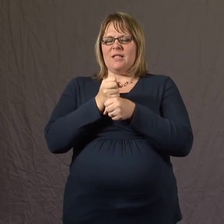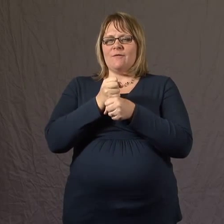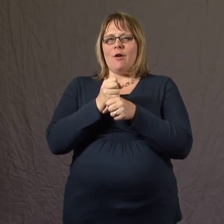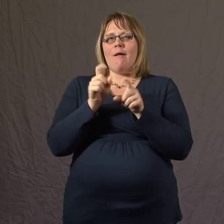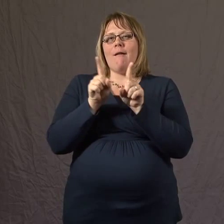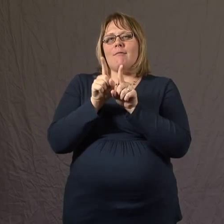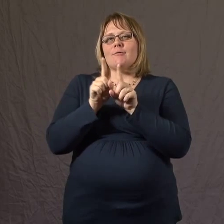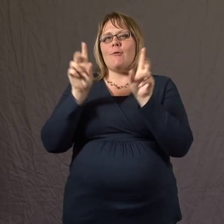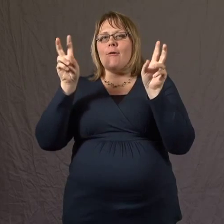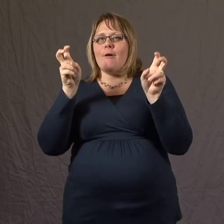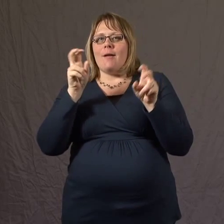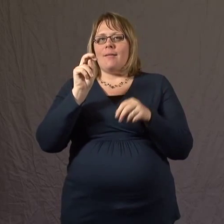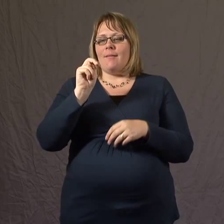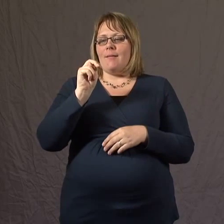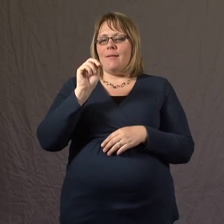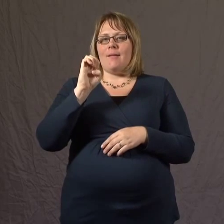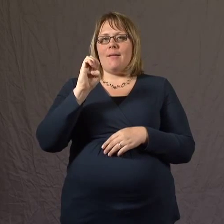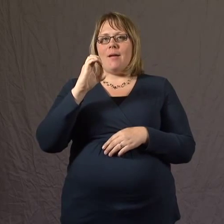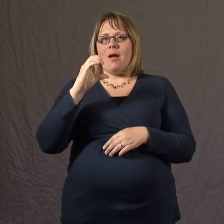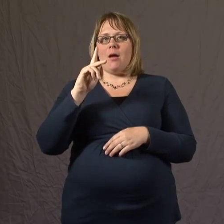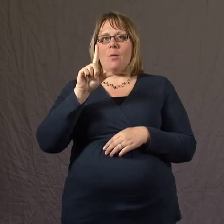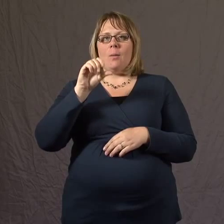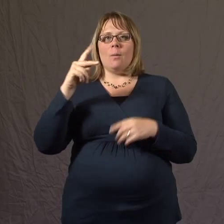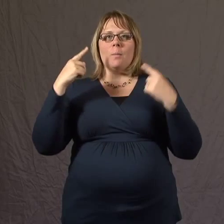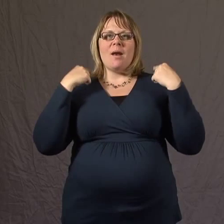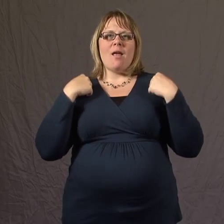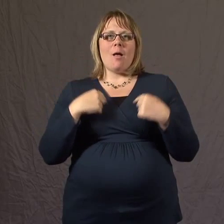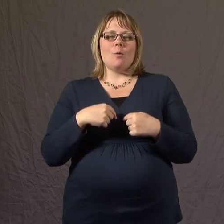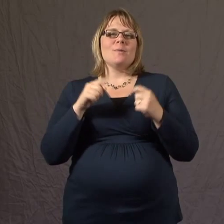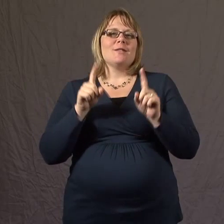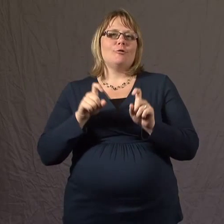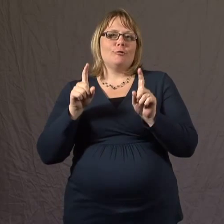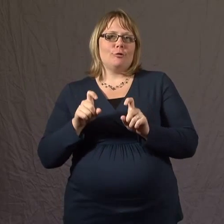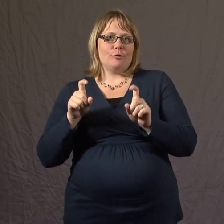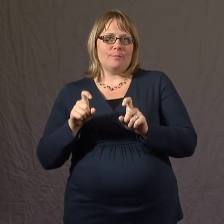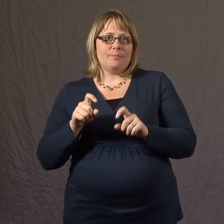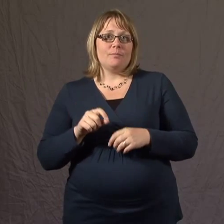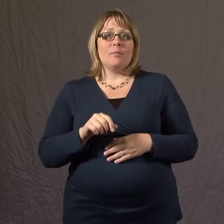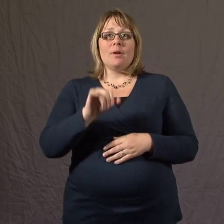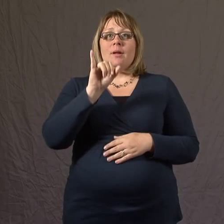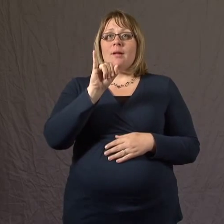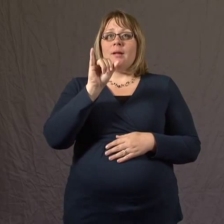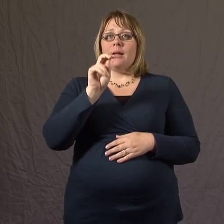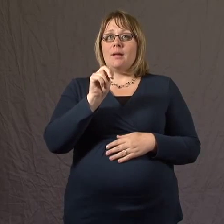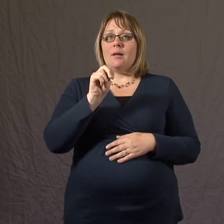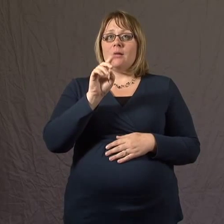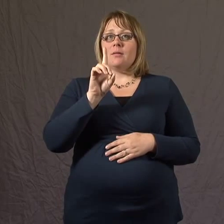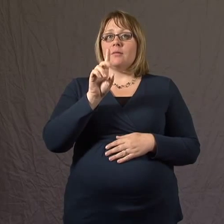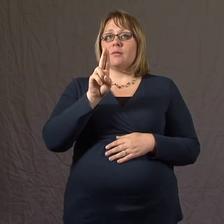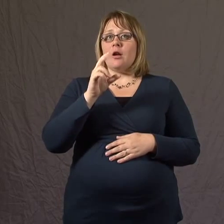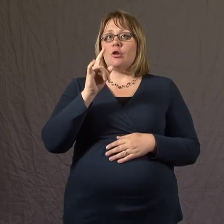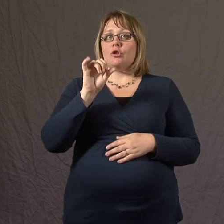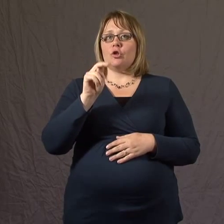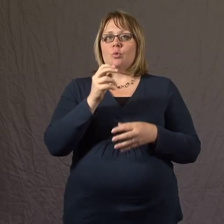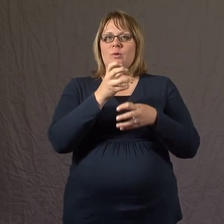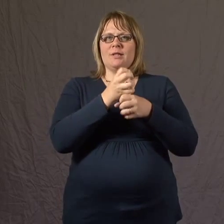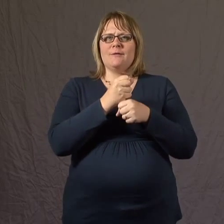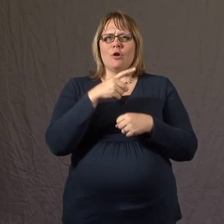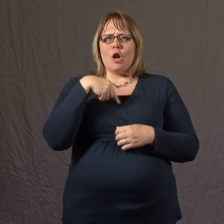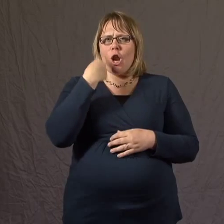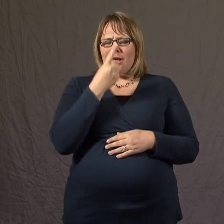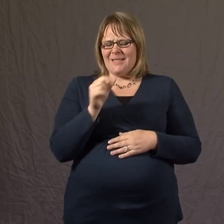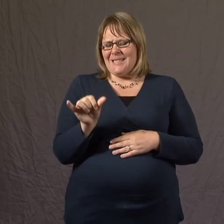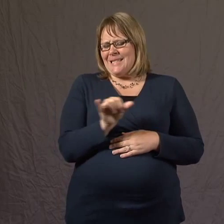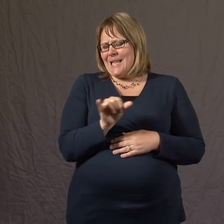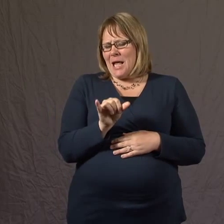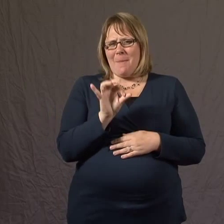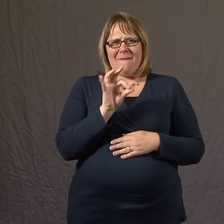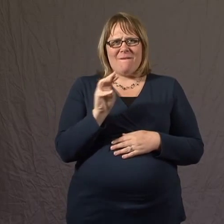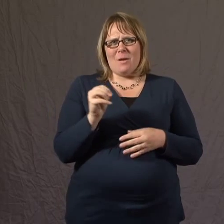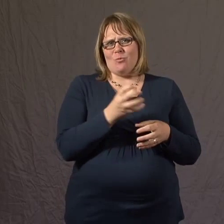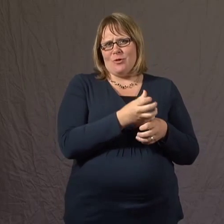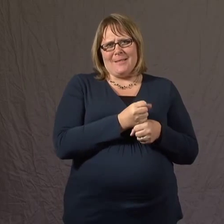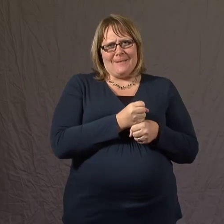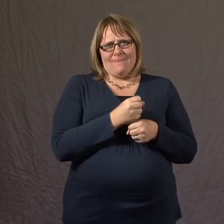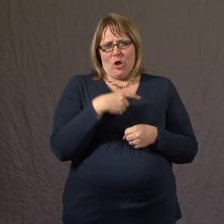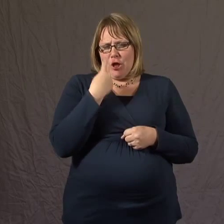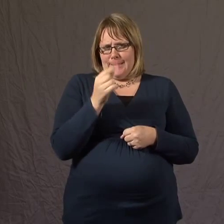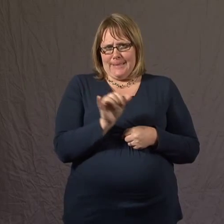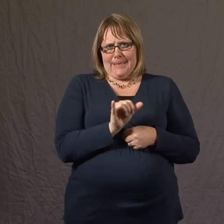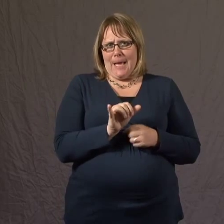First of all, you need to get an induction receiver. It functions as a neckloop tester.